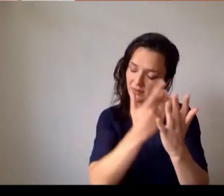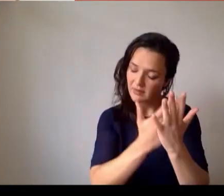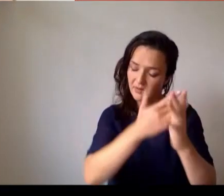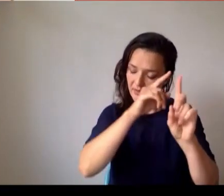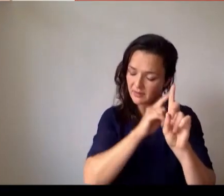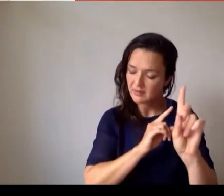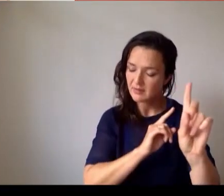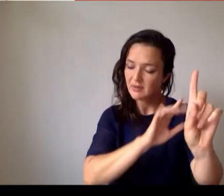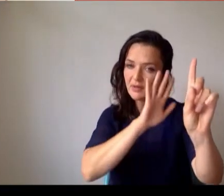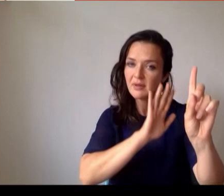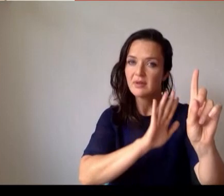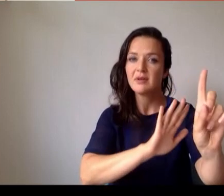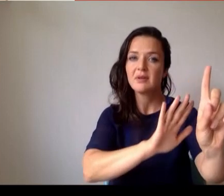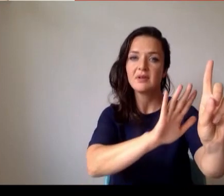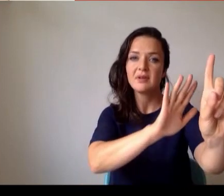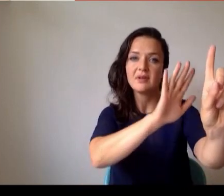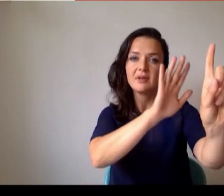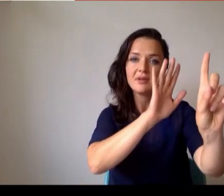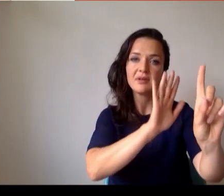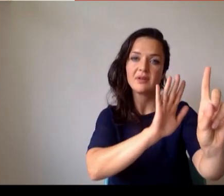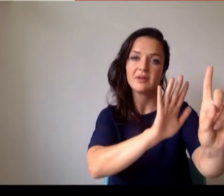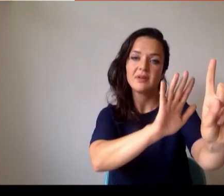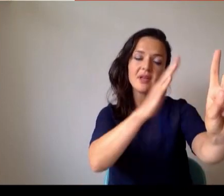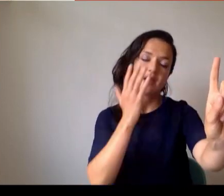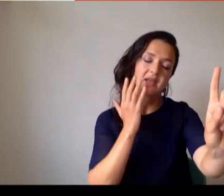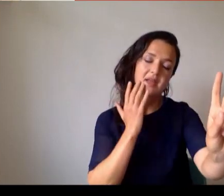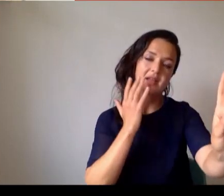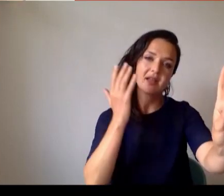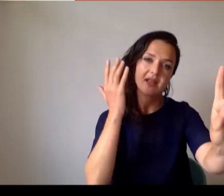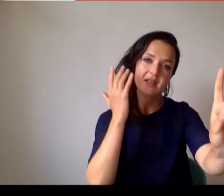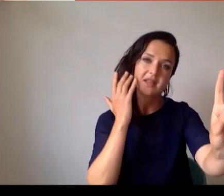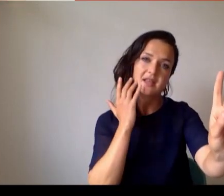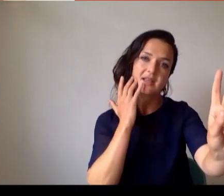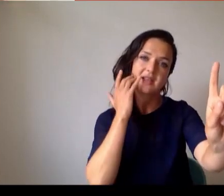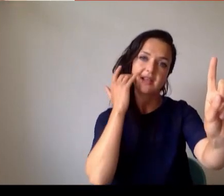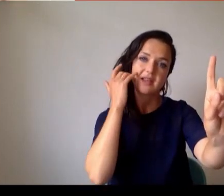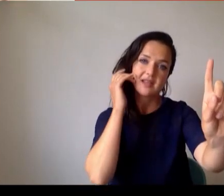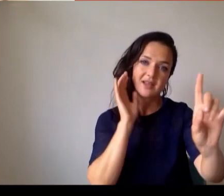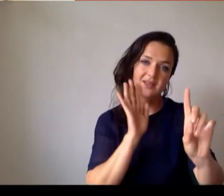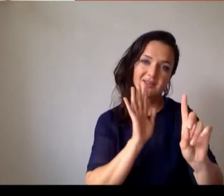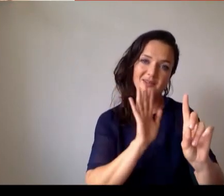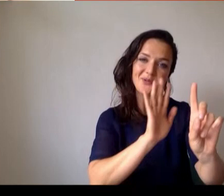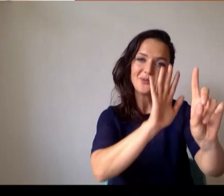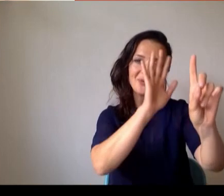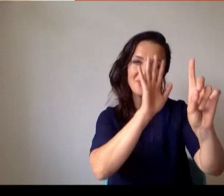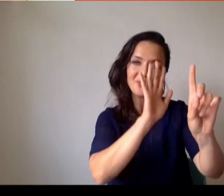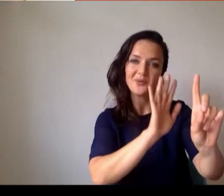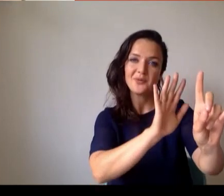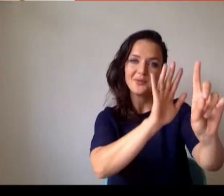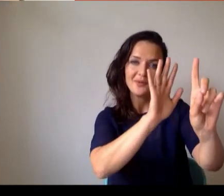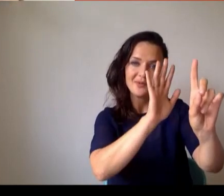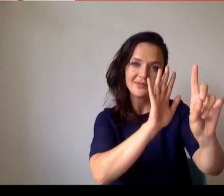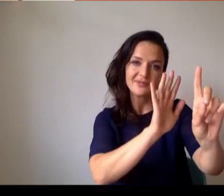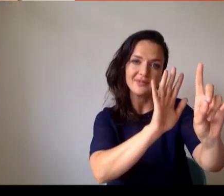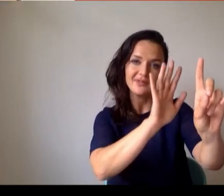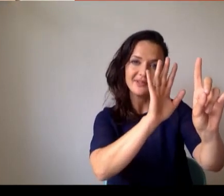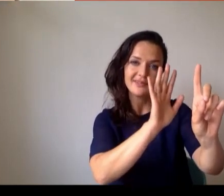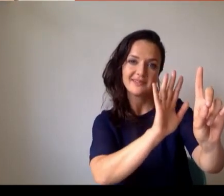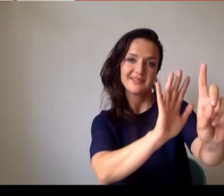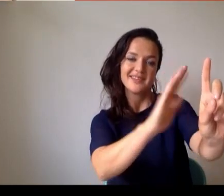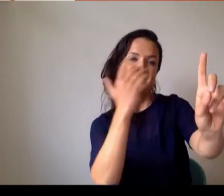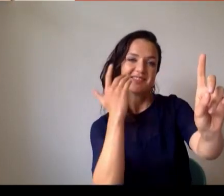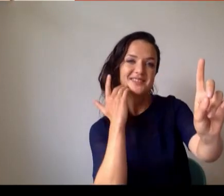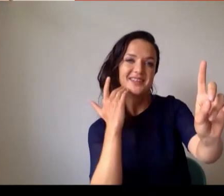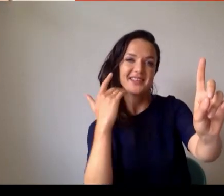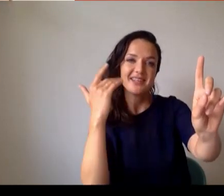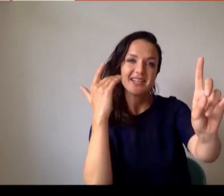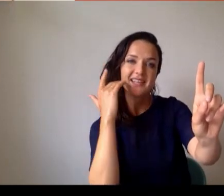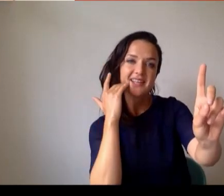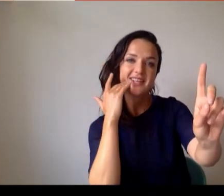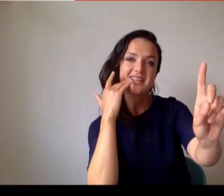Go gently, go gently